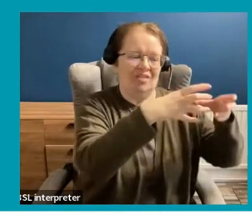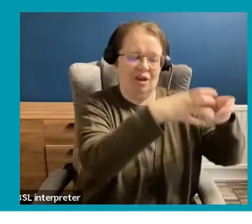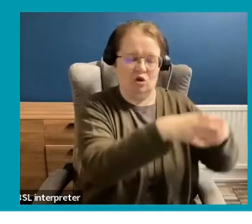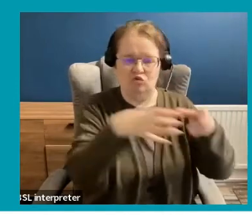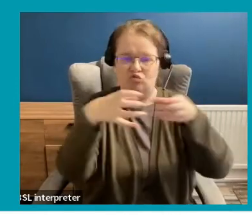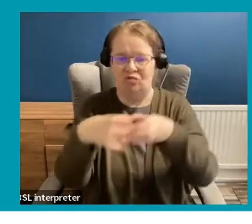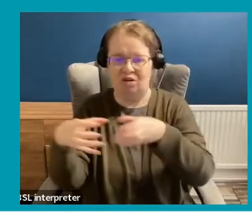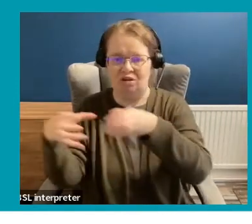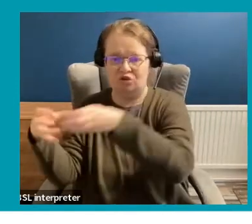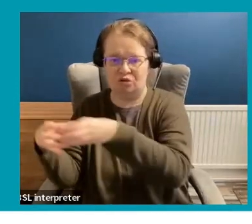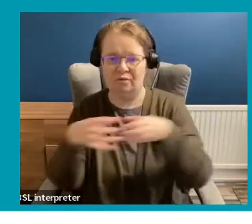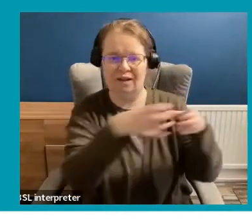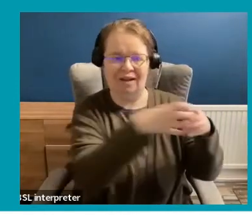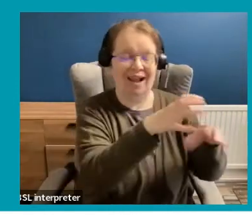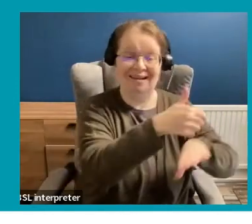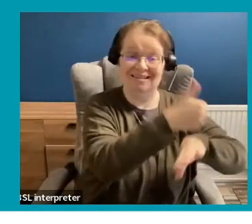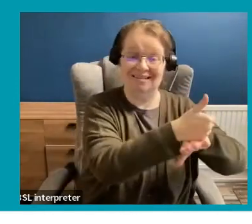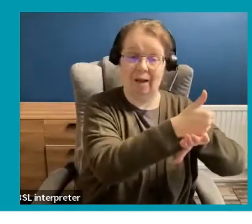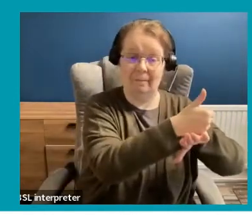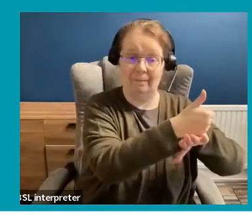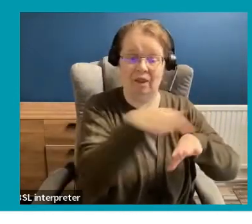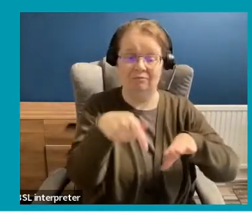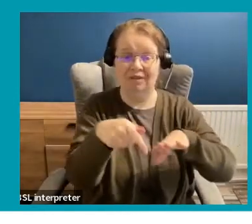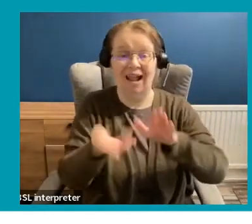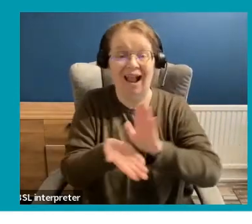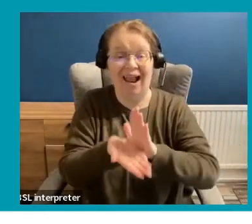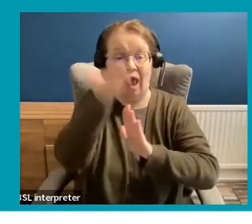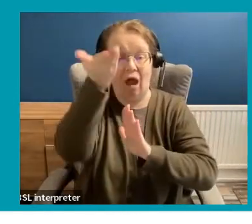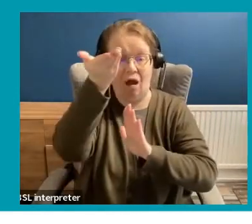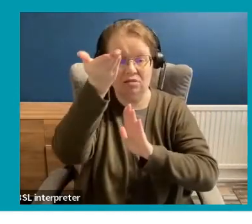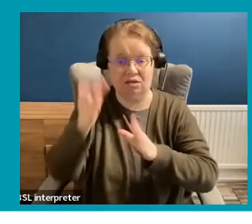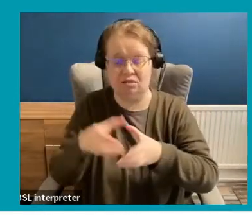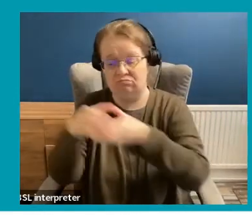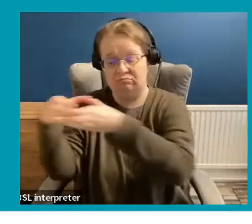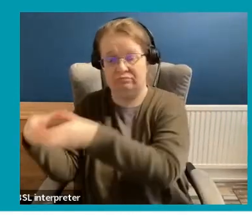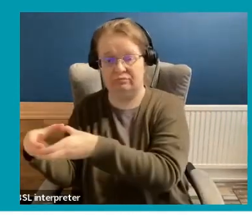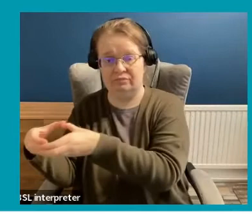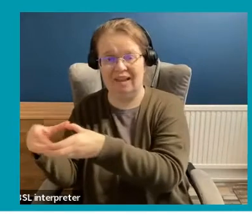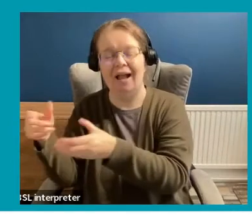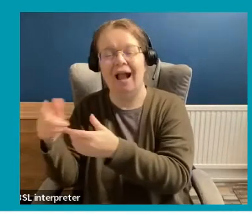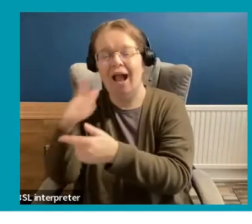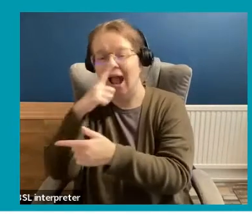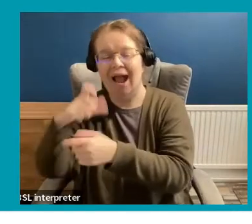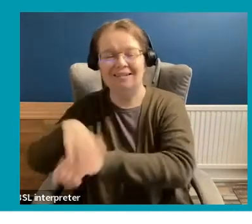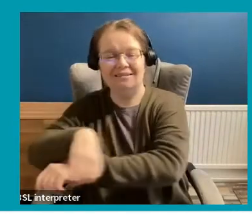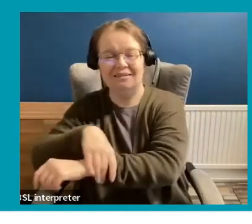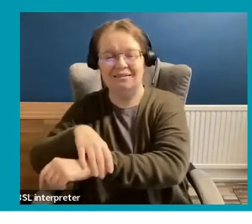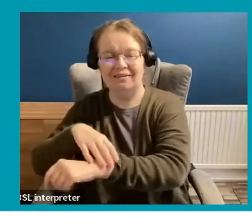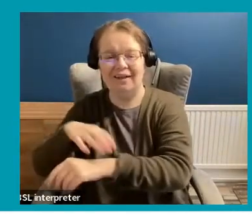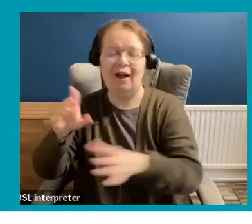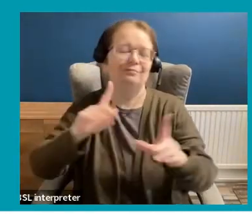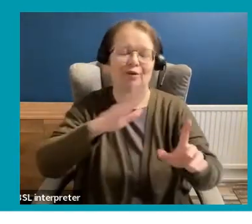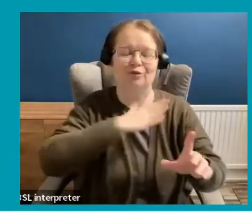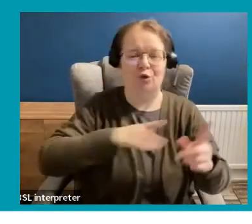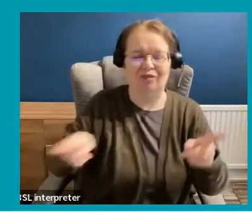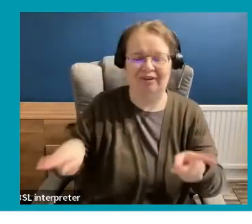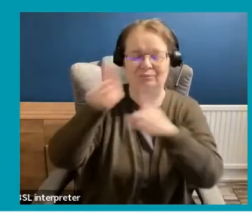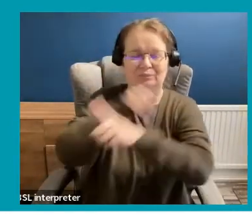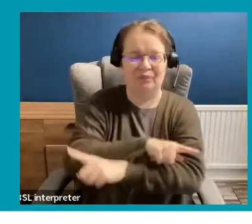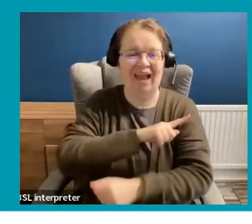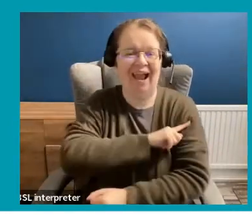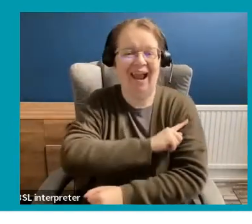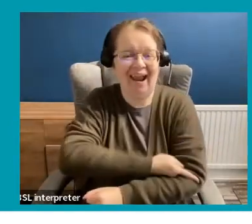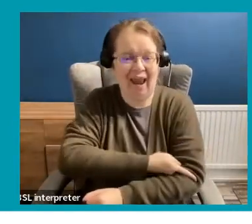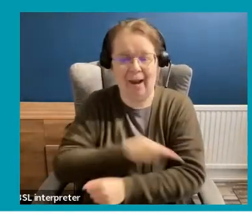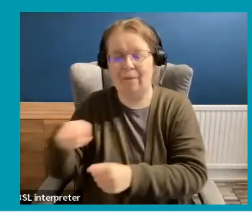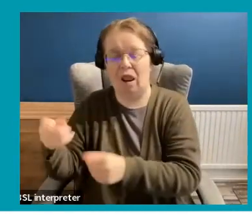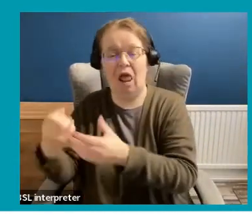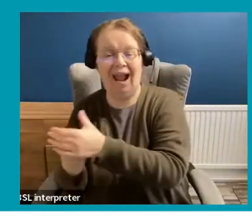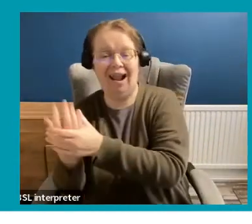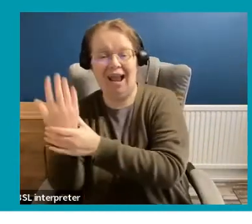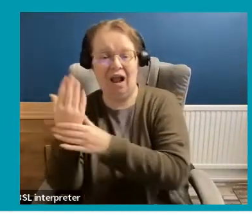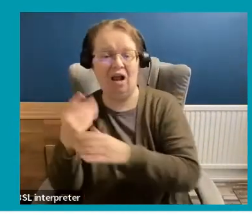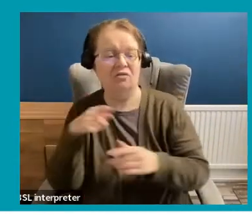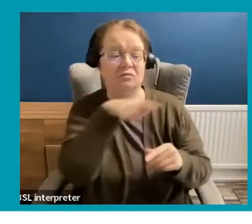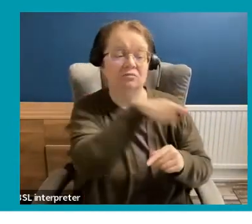establish, enhance and enable and then enhance. So in establish we talk about clarity and culture.